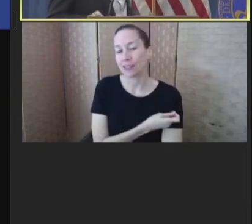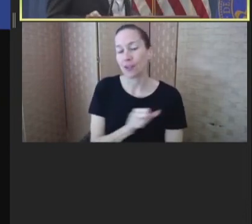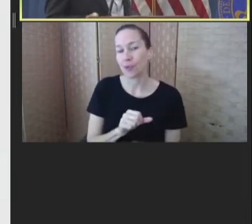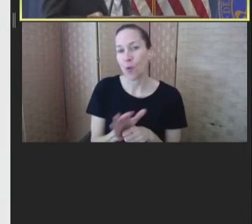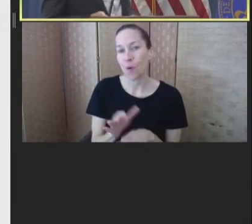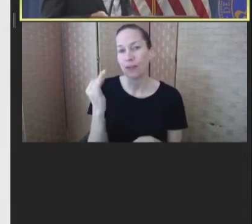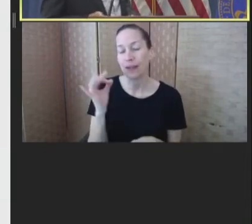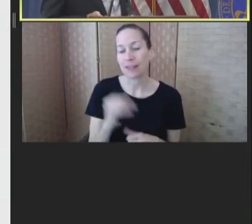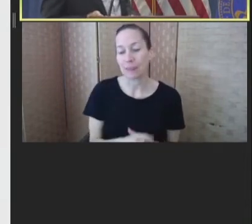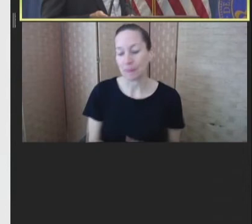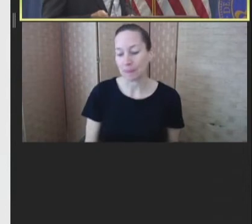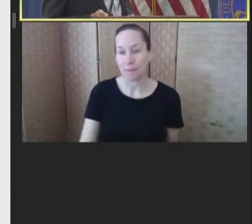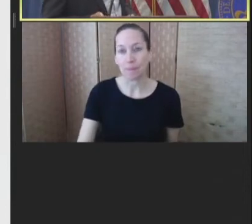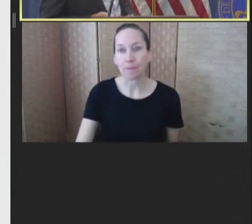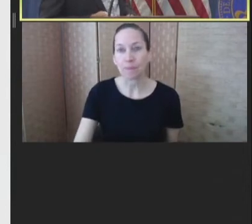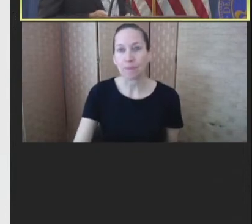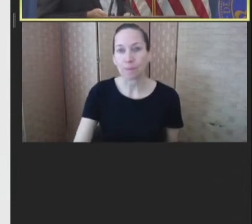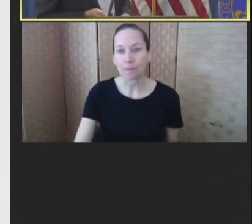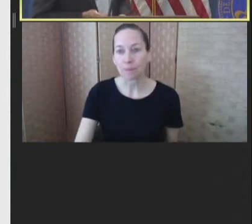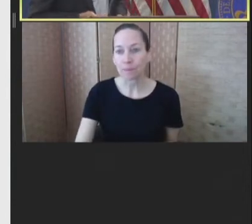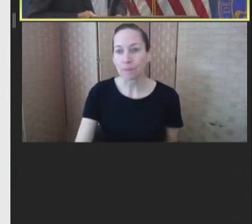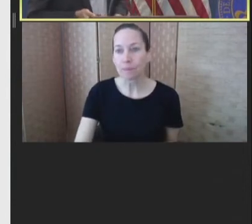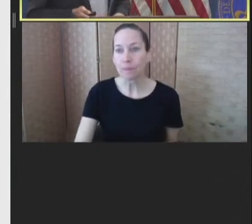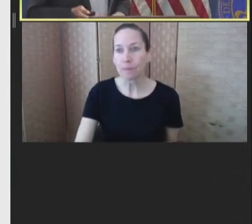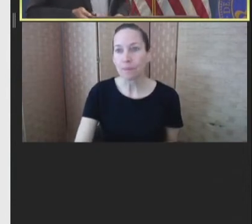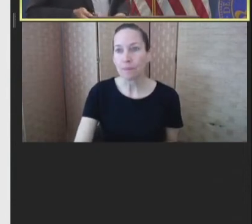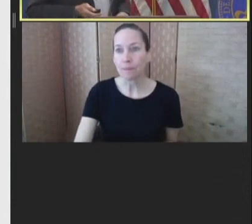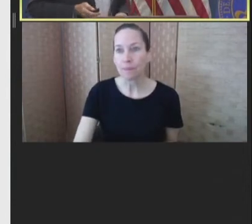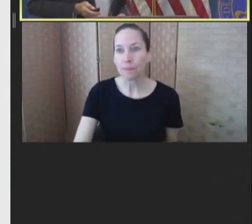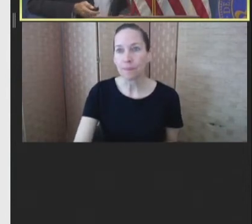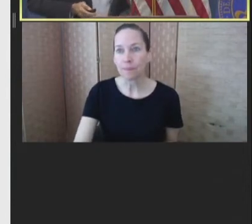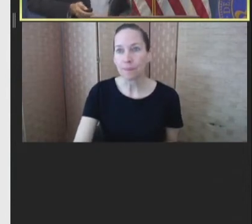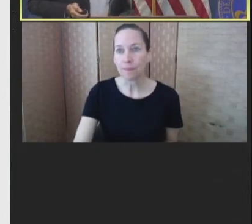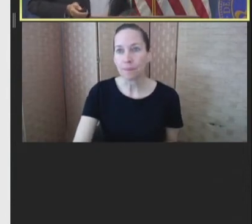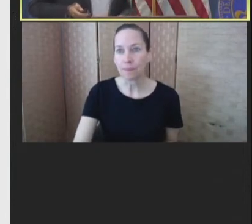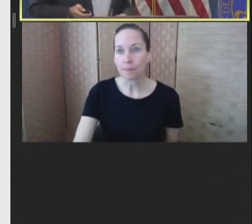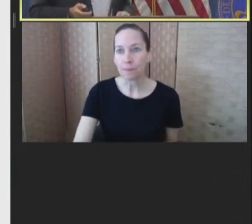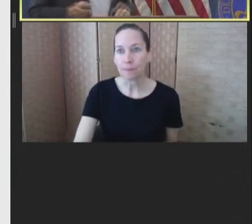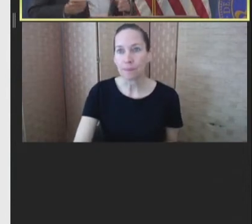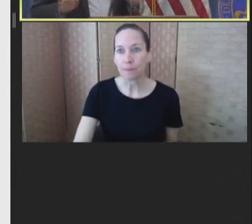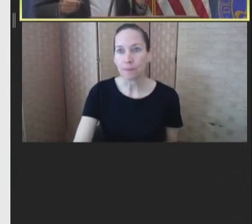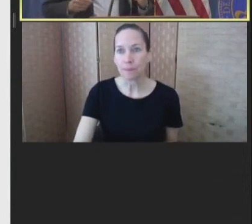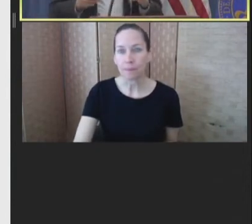Sorry. There we go. So, the way we've been approaching this, some people call it kind